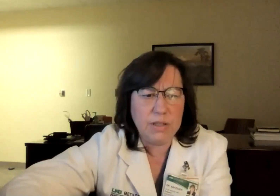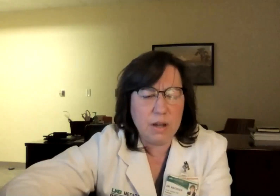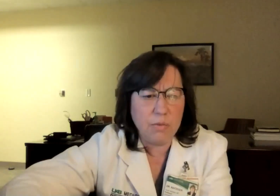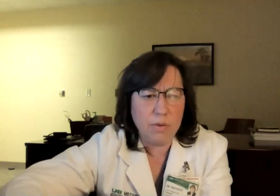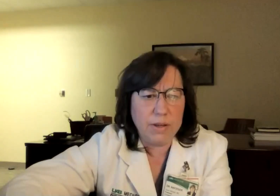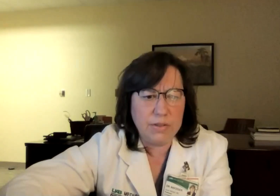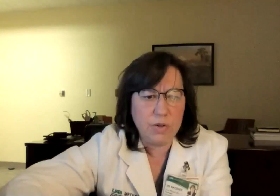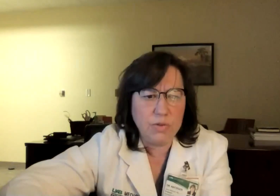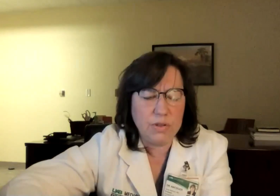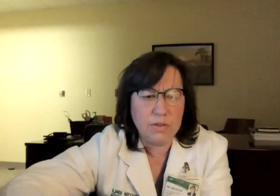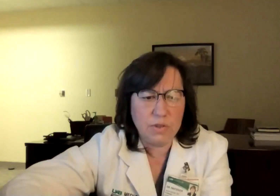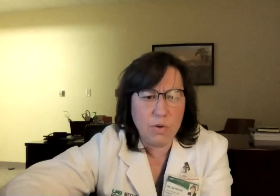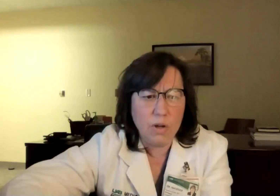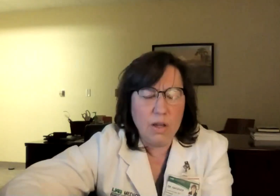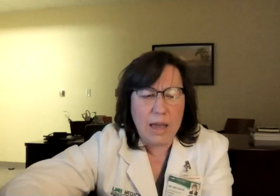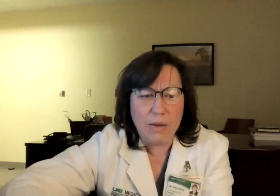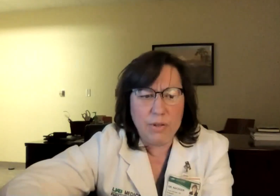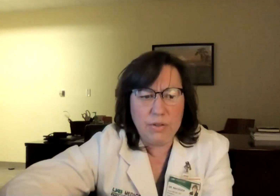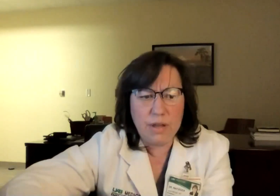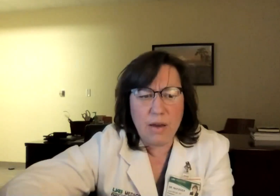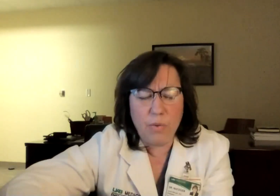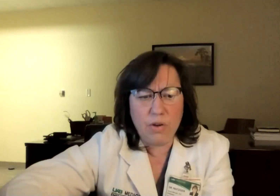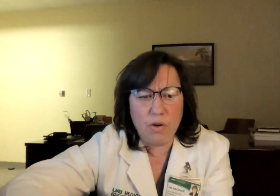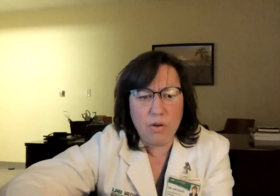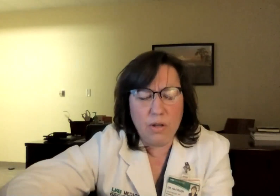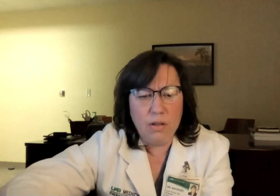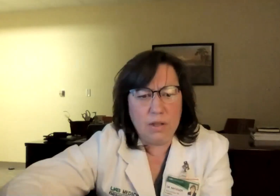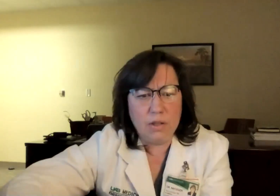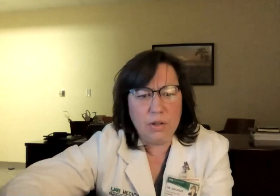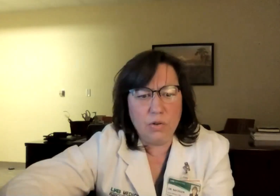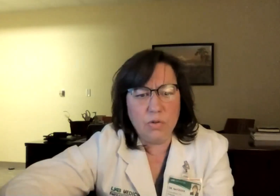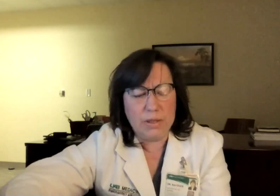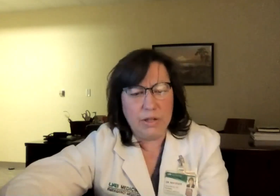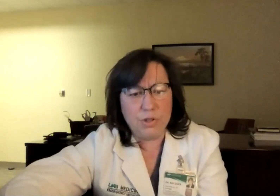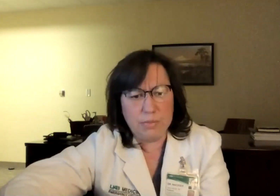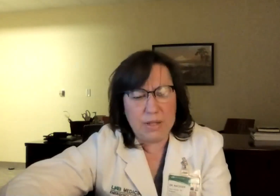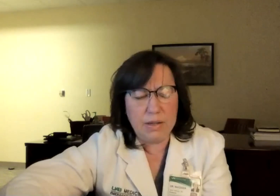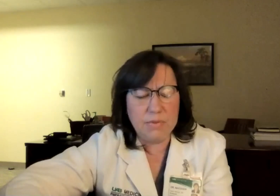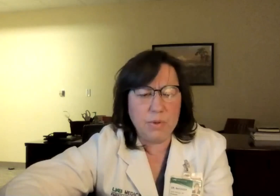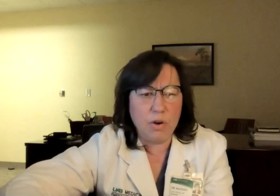not want to waste doses and so how do we do that we called the clinical leadership teams we called